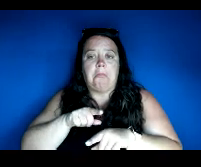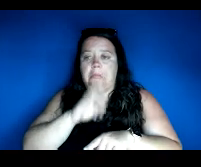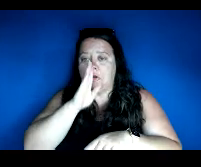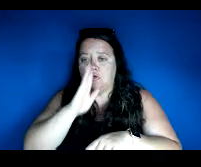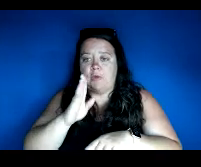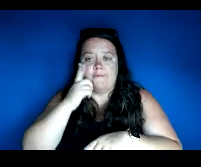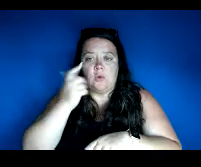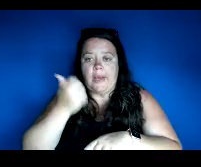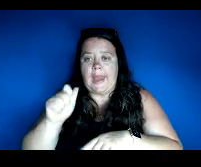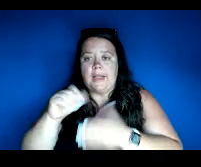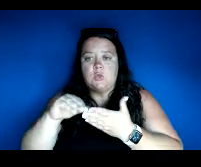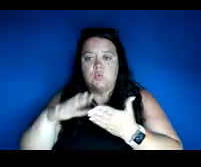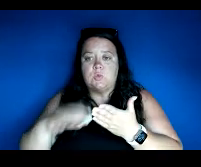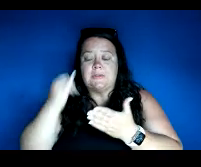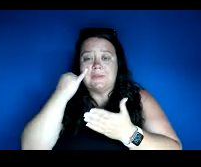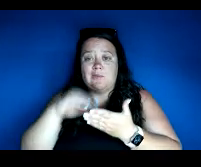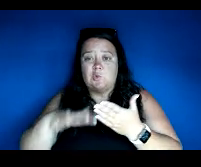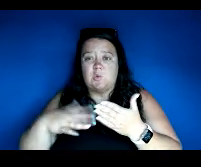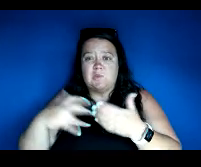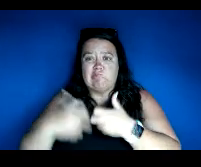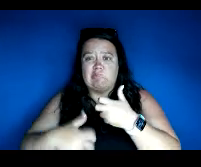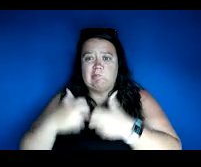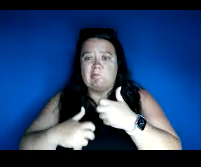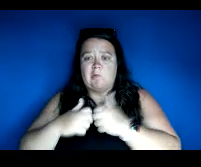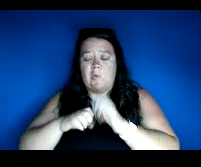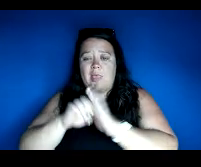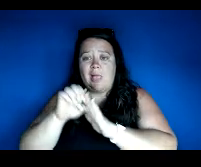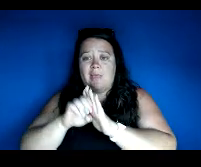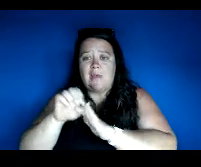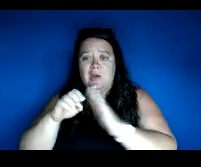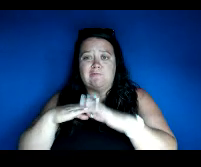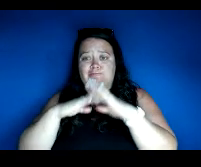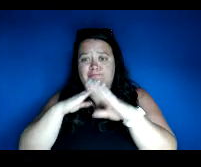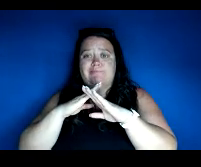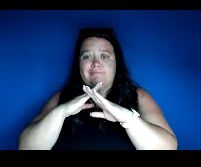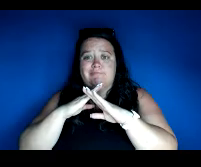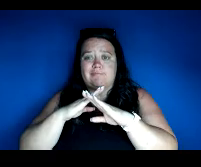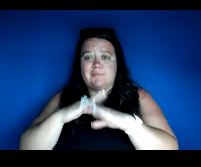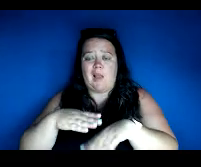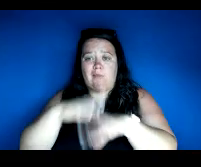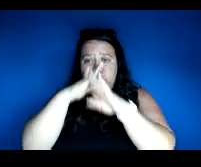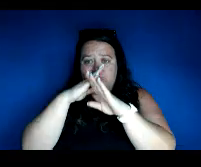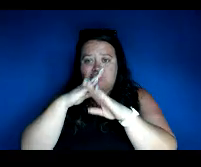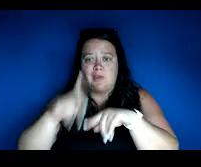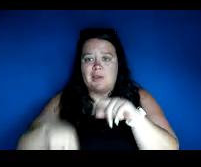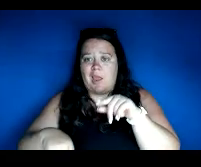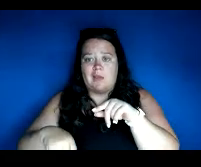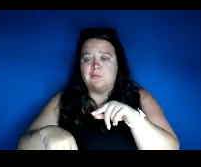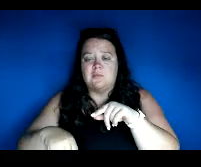Certainly, if a student has any problems around an elevator accessibility in their residence hall, they can be in touch with us,